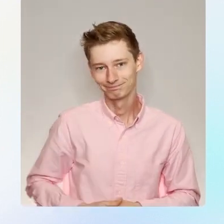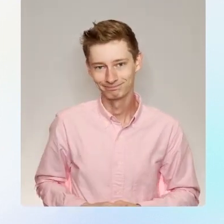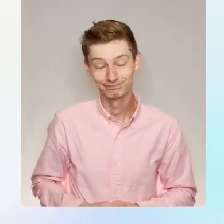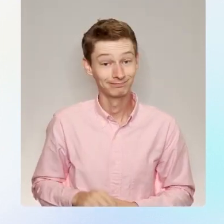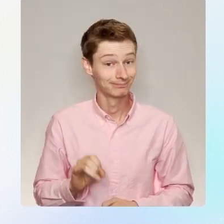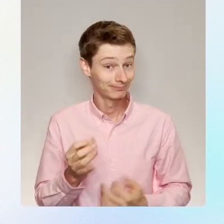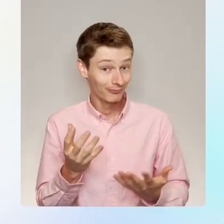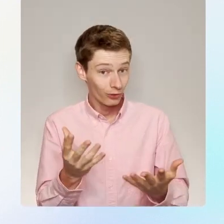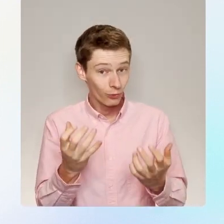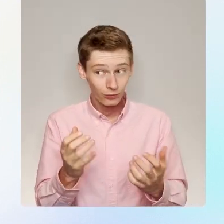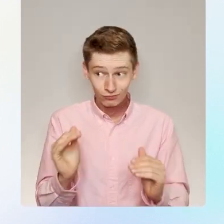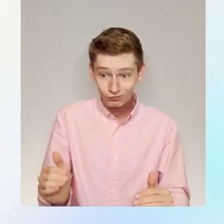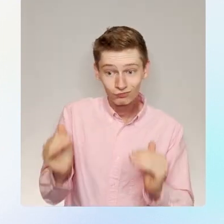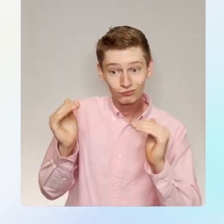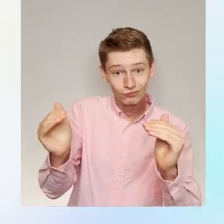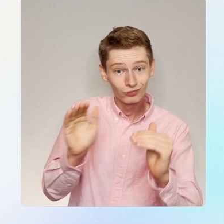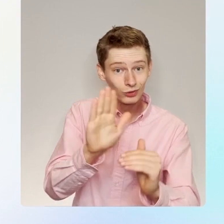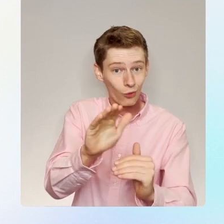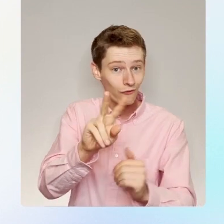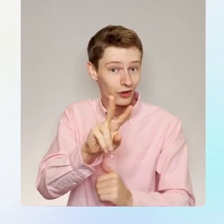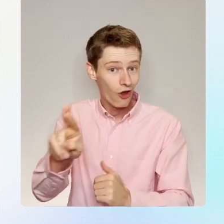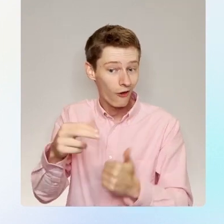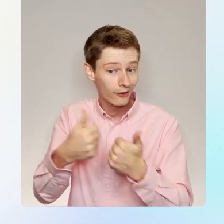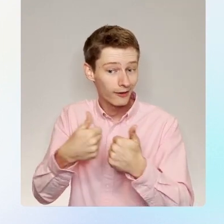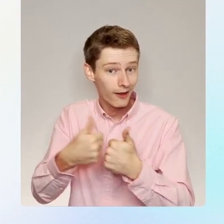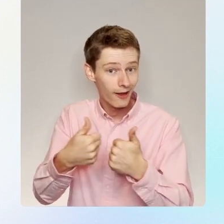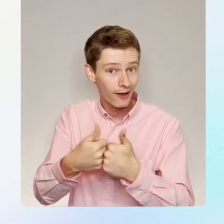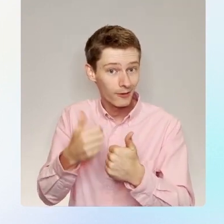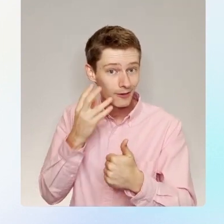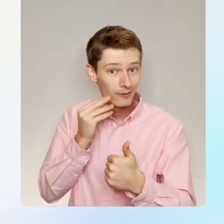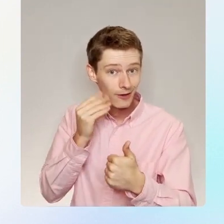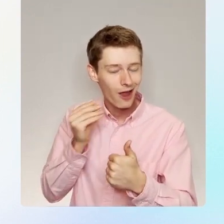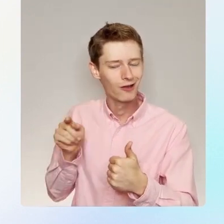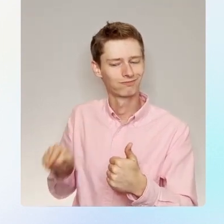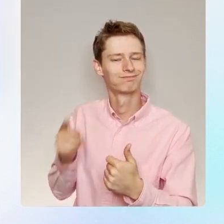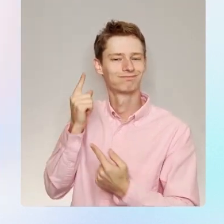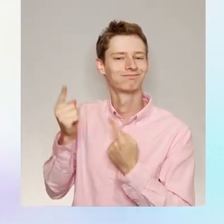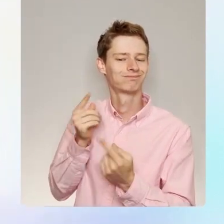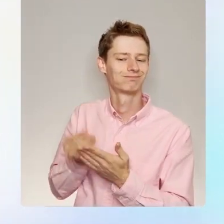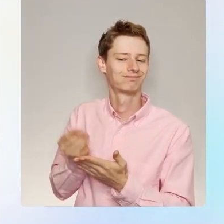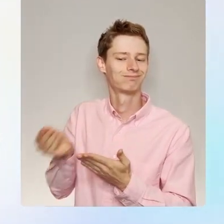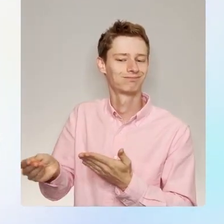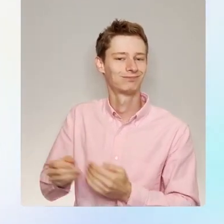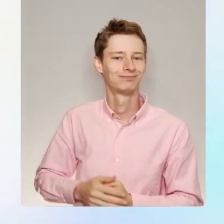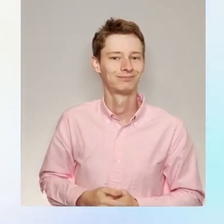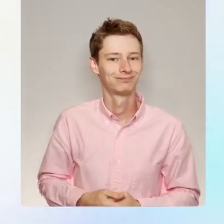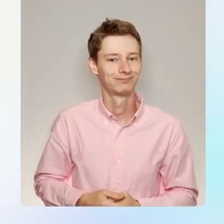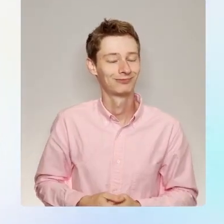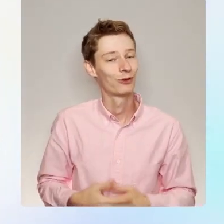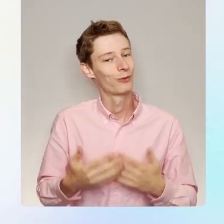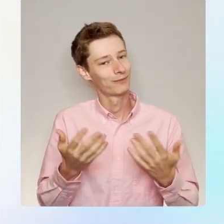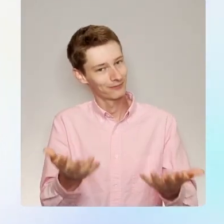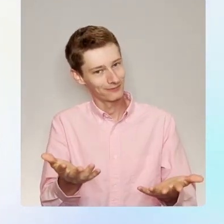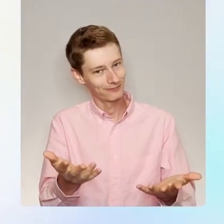If you're looking for an upgrade for your VR gaming experience, consider these instead. Well, there you have it,